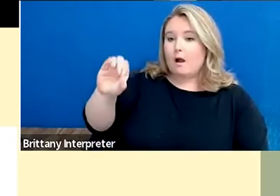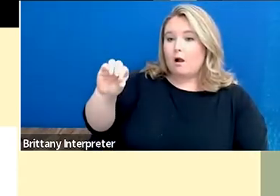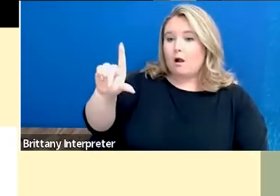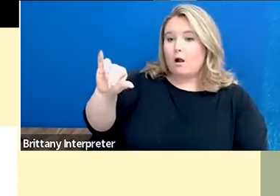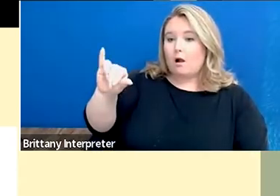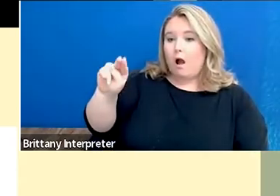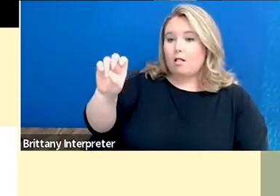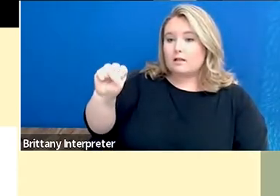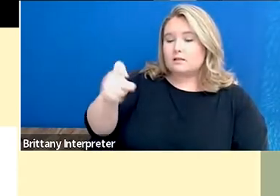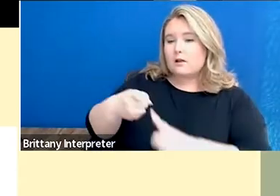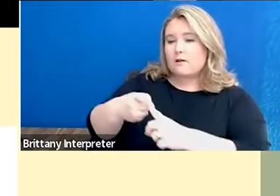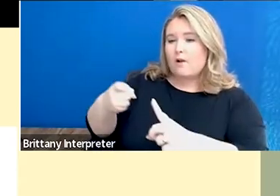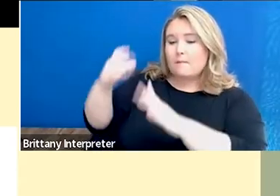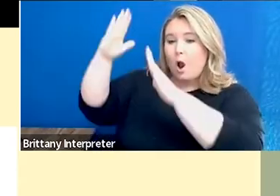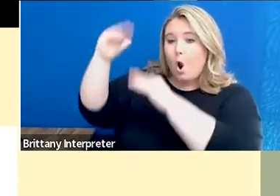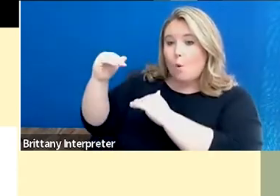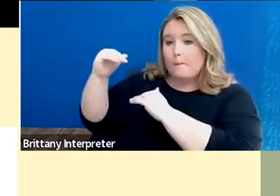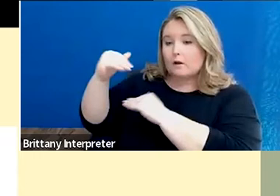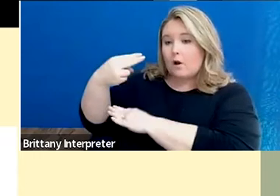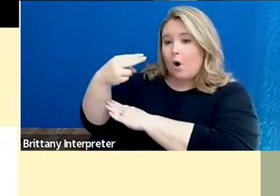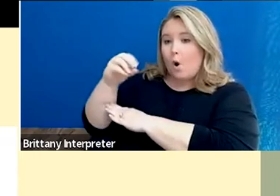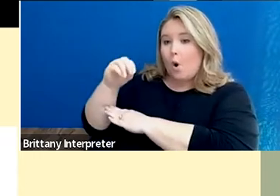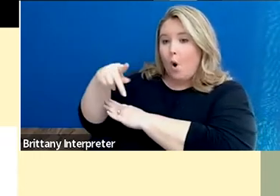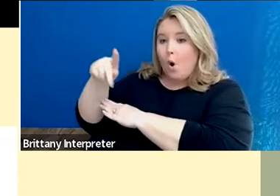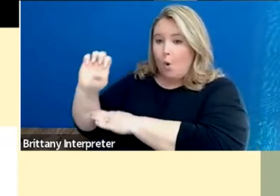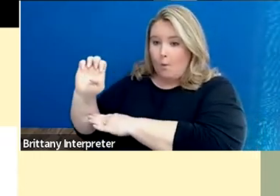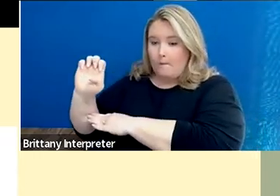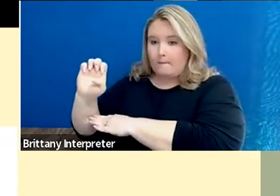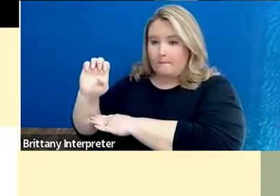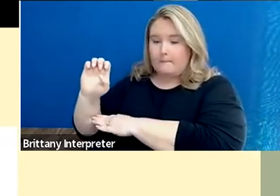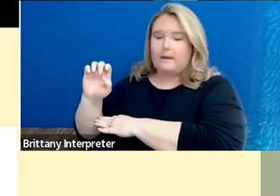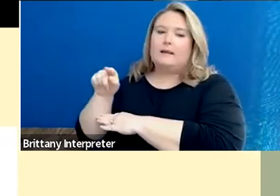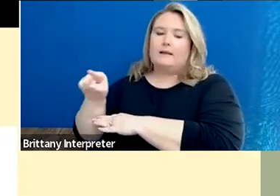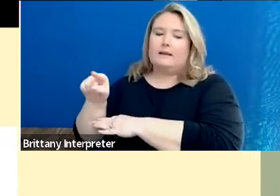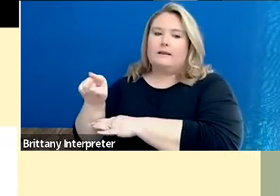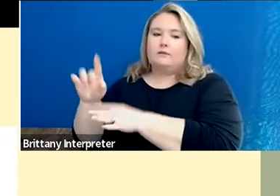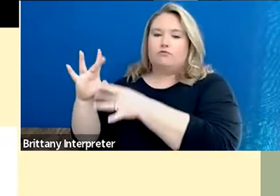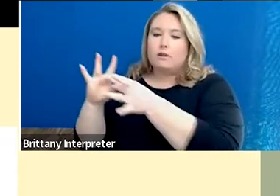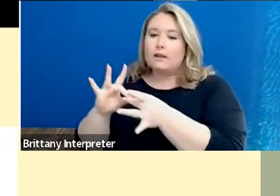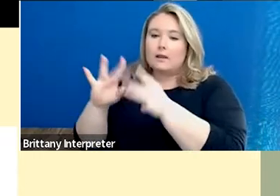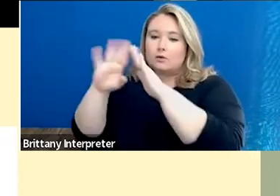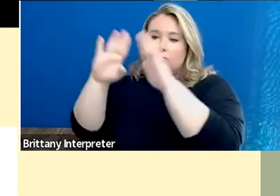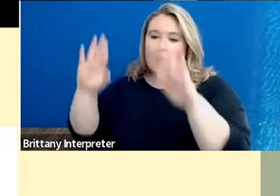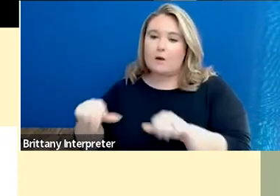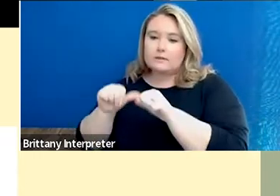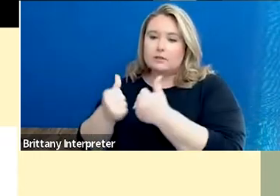And Hope Inc is our local fair housing agency. And in that training, Rob and I discussed the Fair Housing Act,